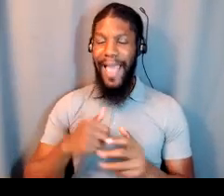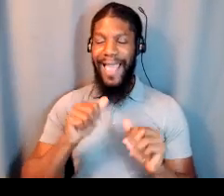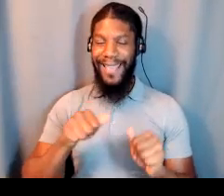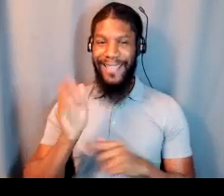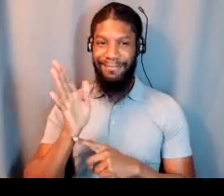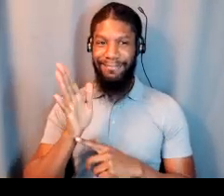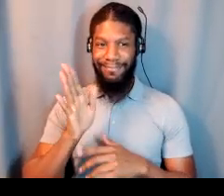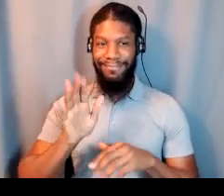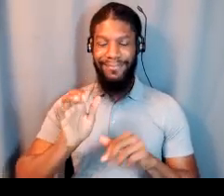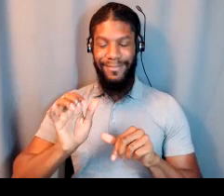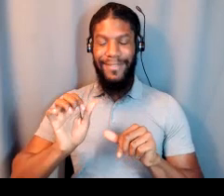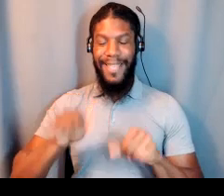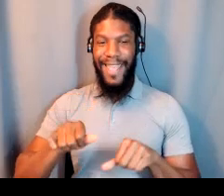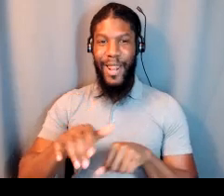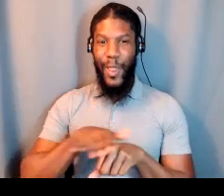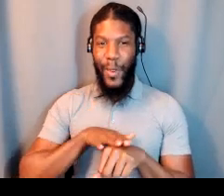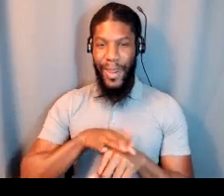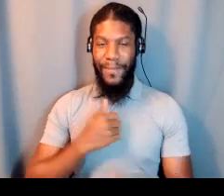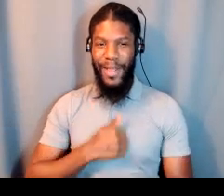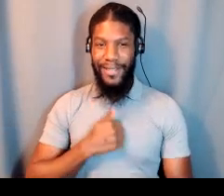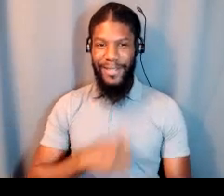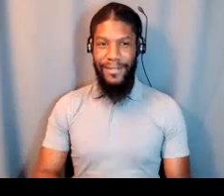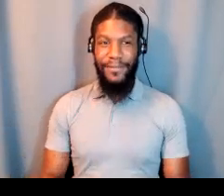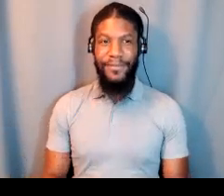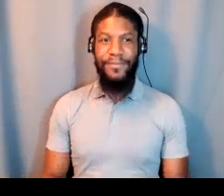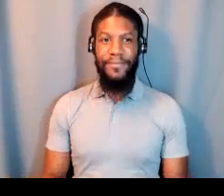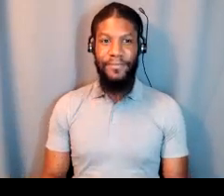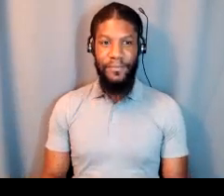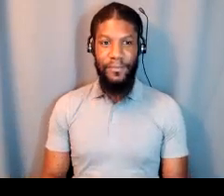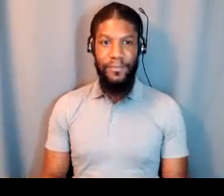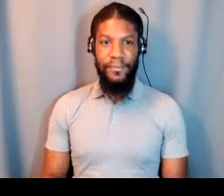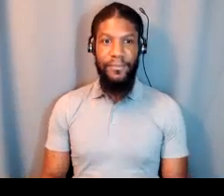[Jenelle, facilitator]: Thank you. [Eric]: The lists were developed